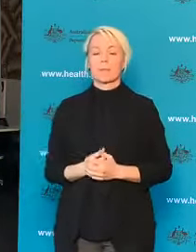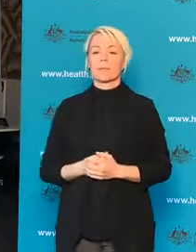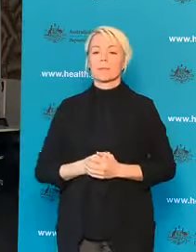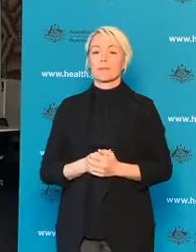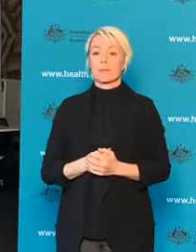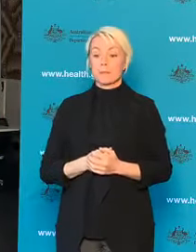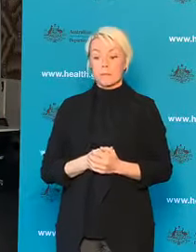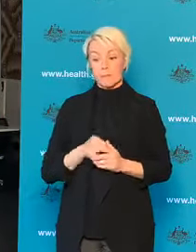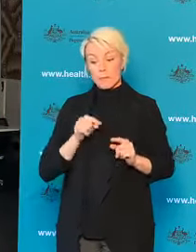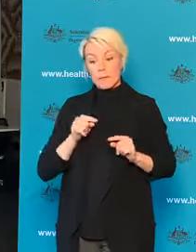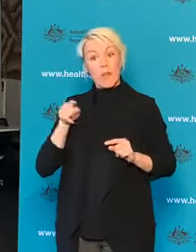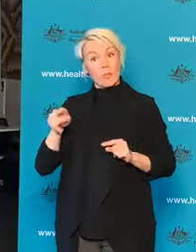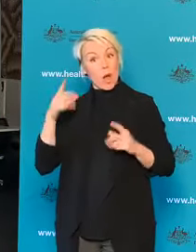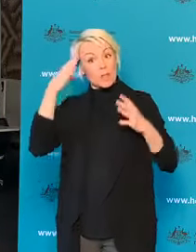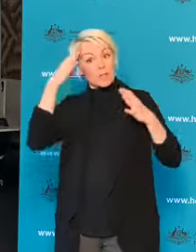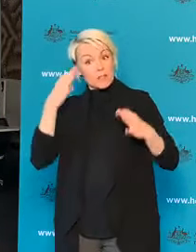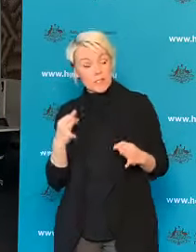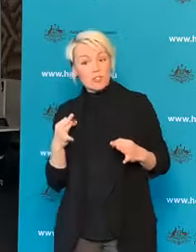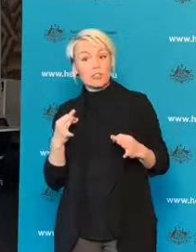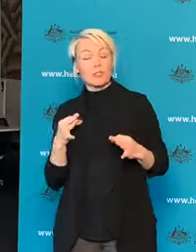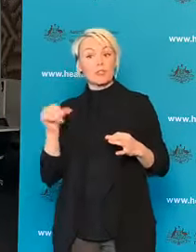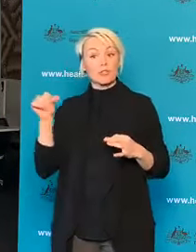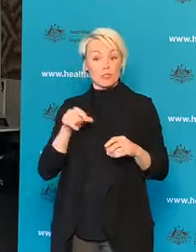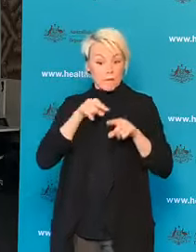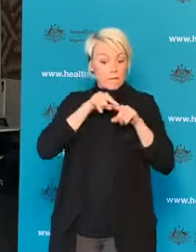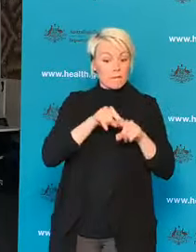decisions being made based on health advice as we move